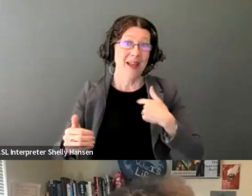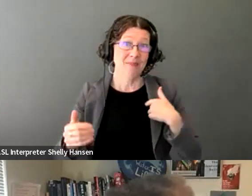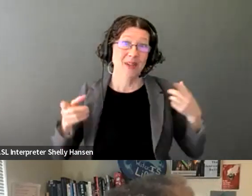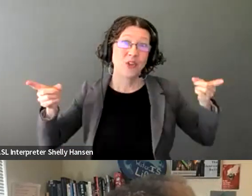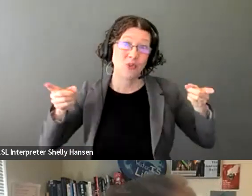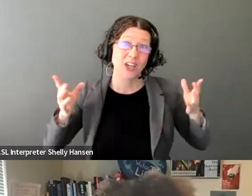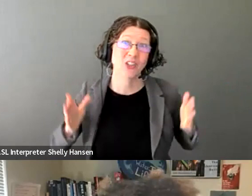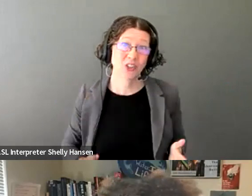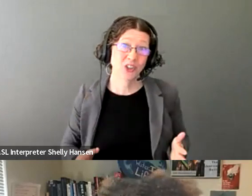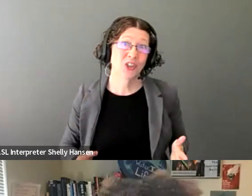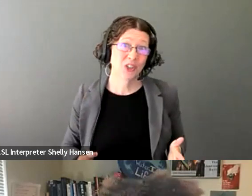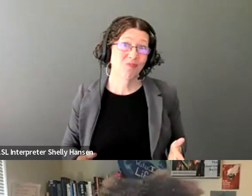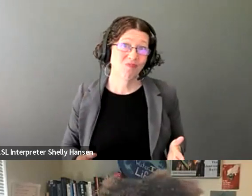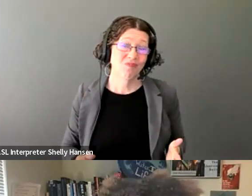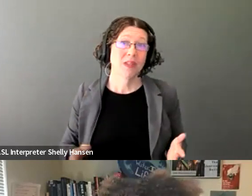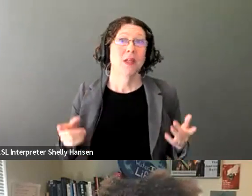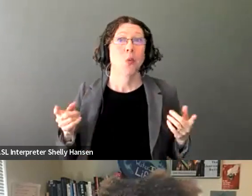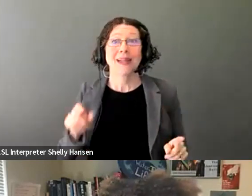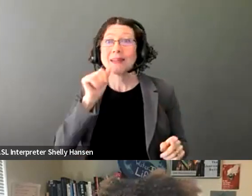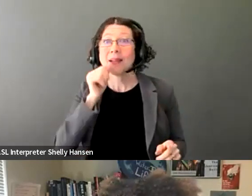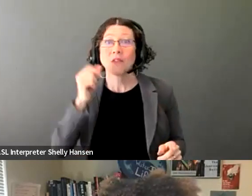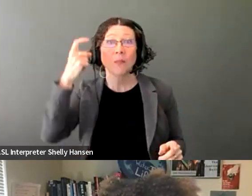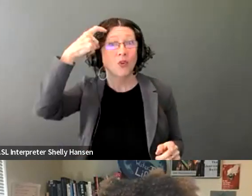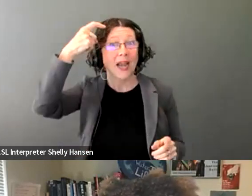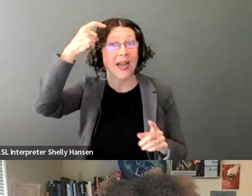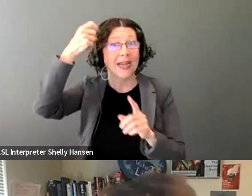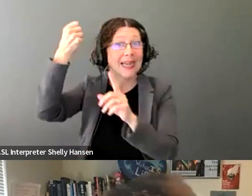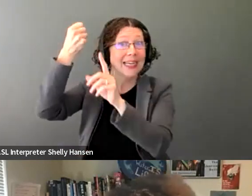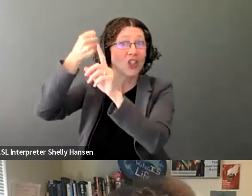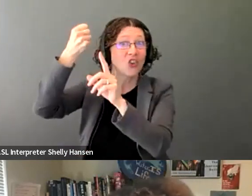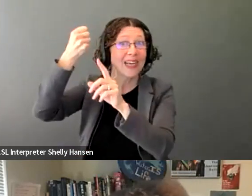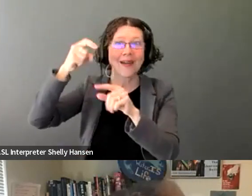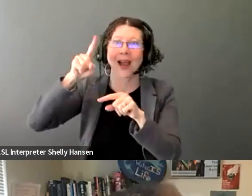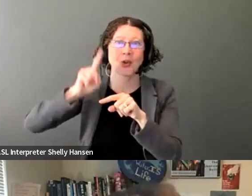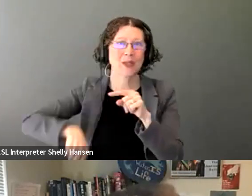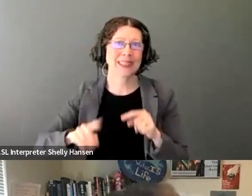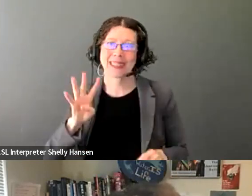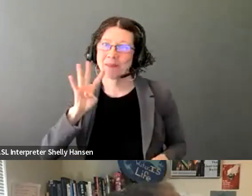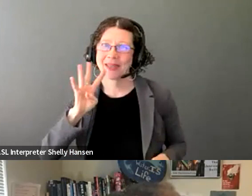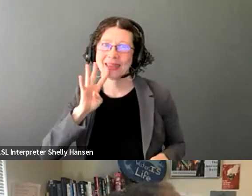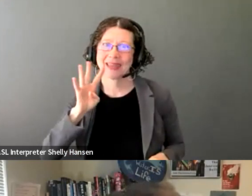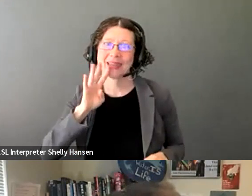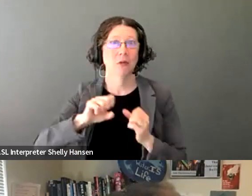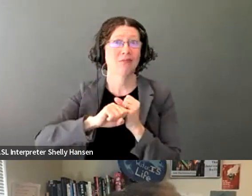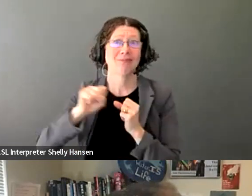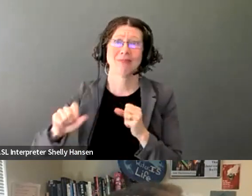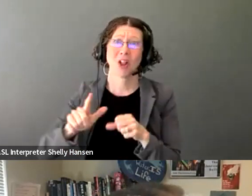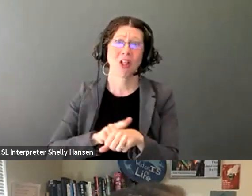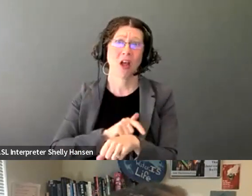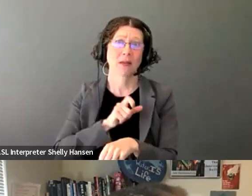And when I suffered a brain injury I couldn't speak for a really long time, which you have